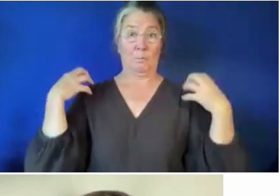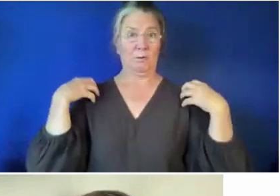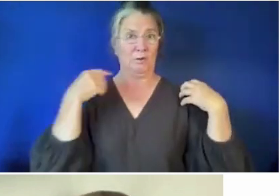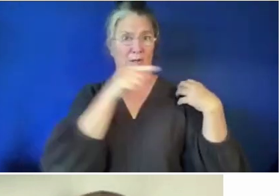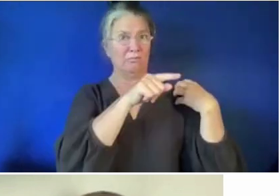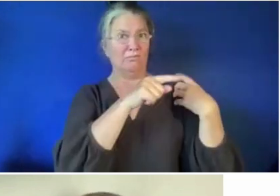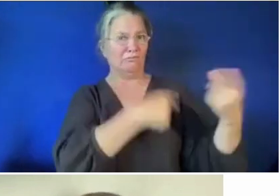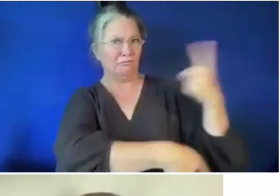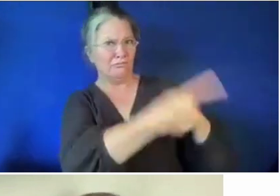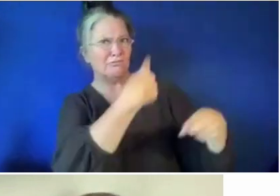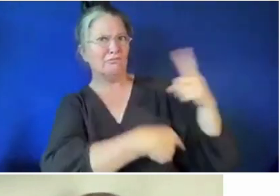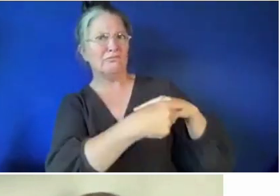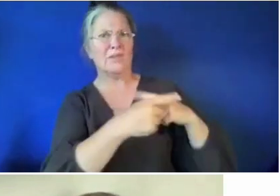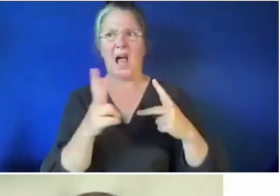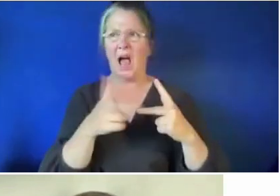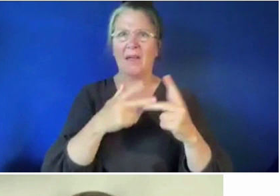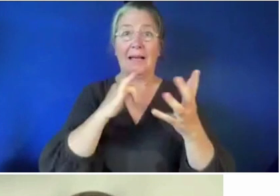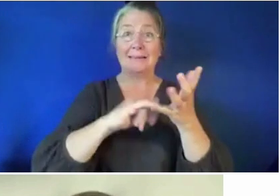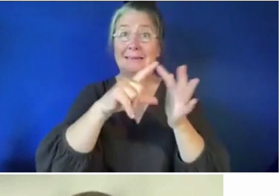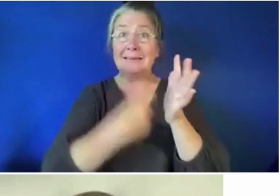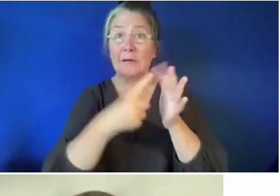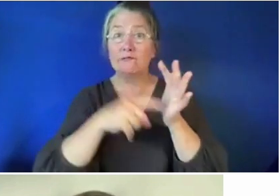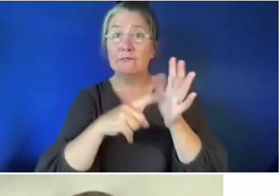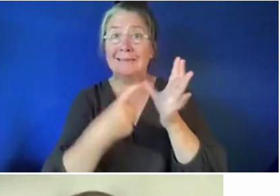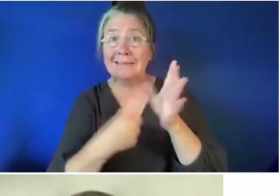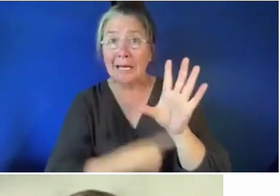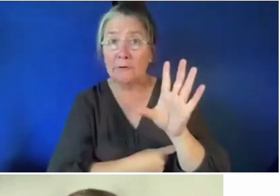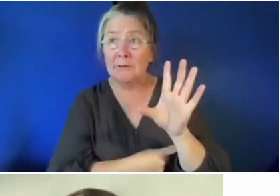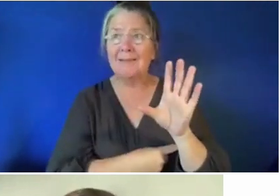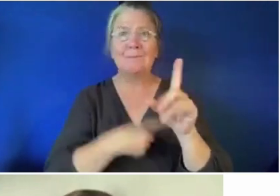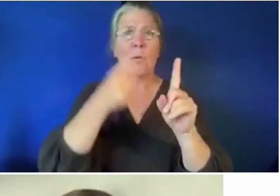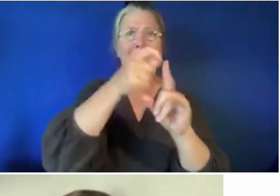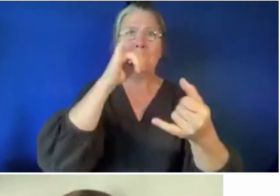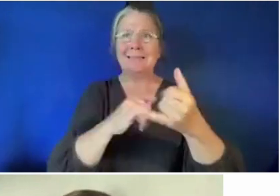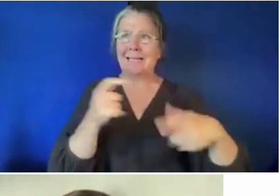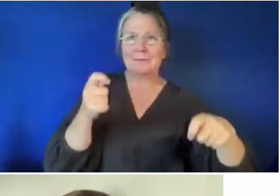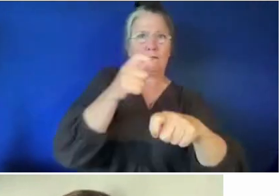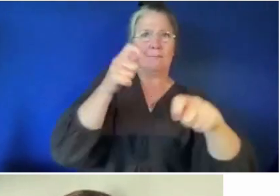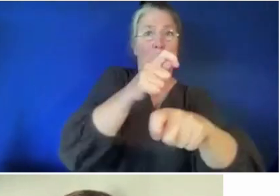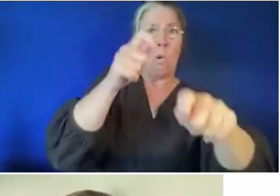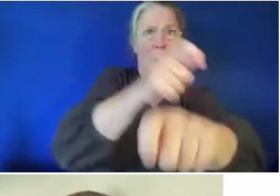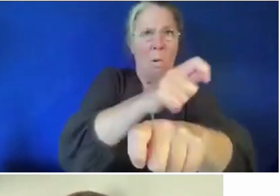the secretary for public sector reform have all been thinking and talking about what this means